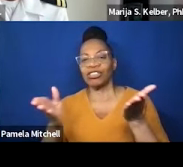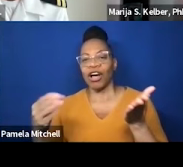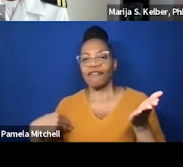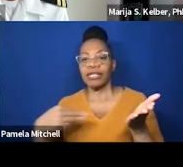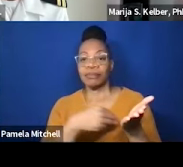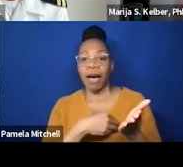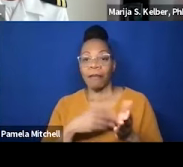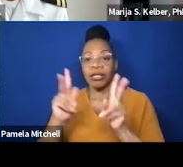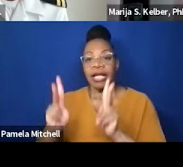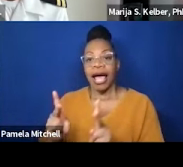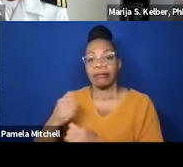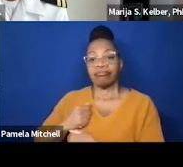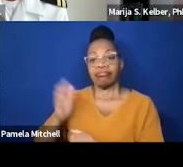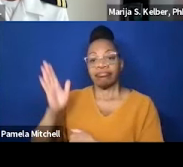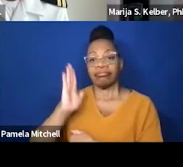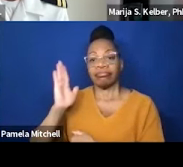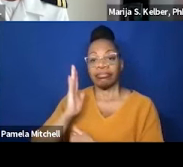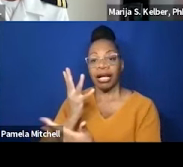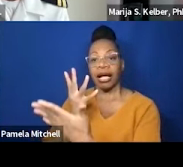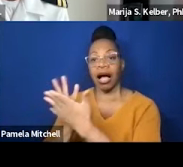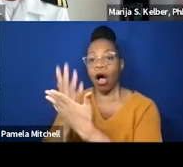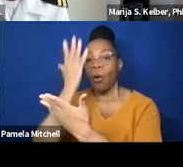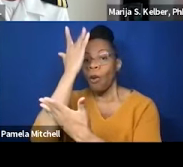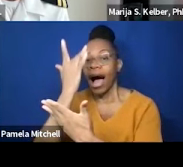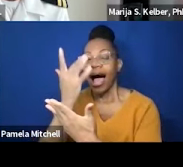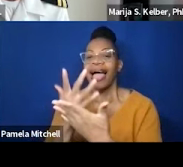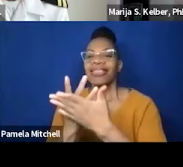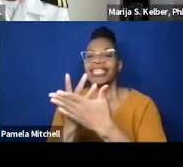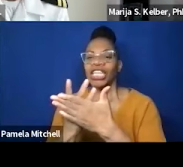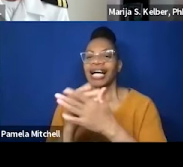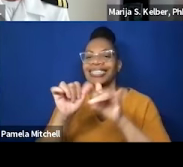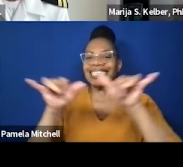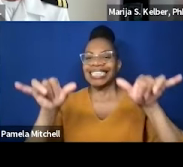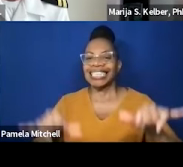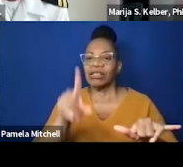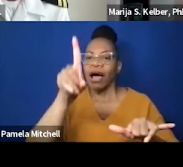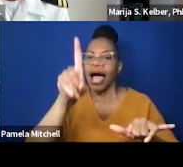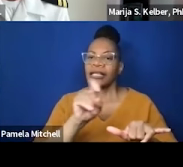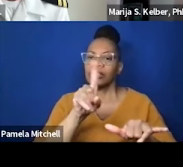because the jail system was actually asking that question and tracking that as a very specific answer